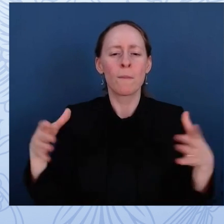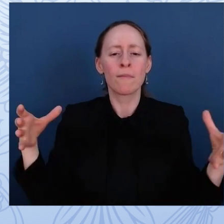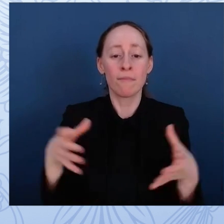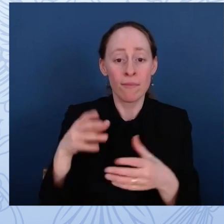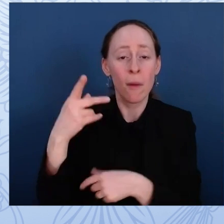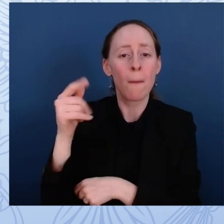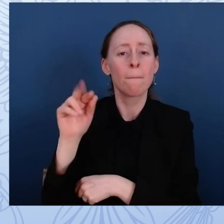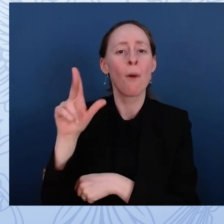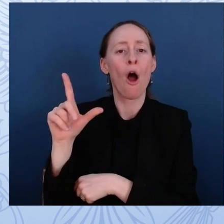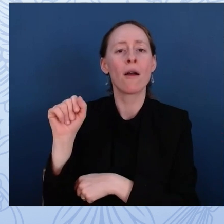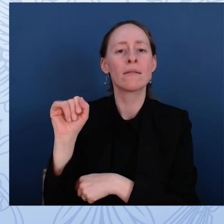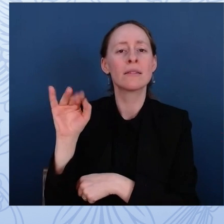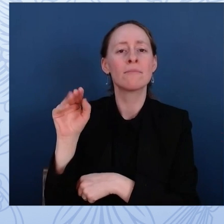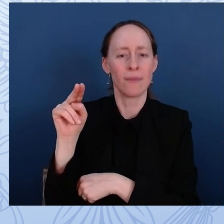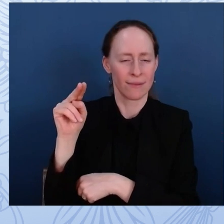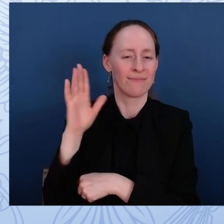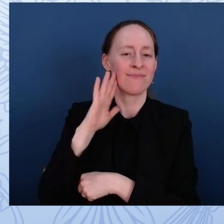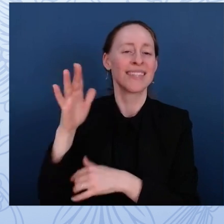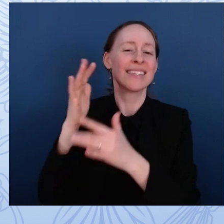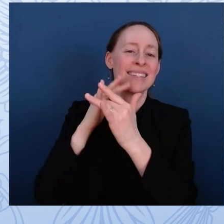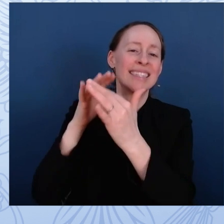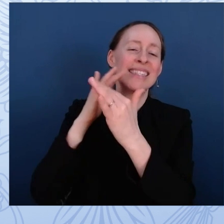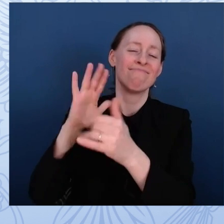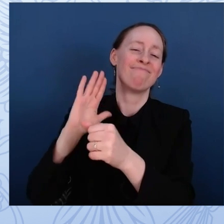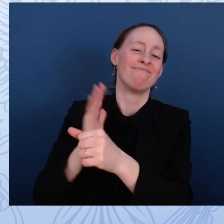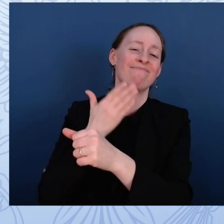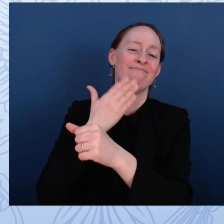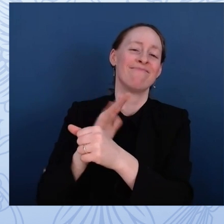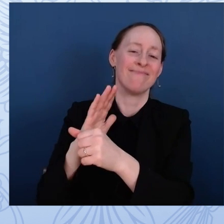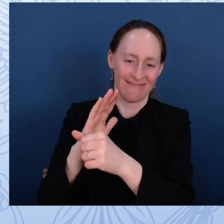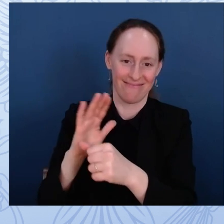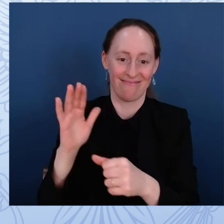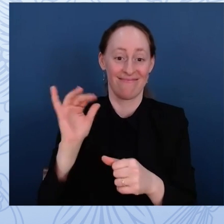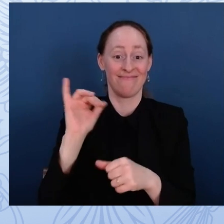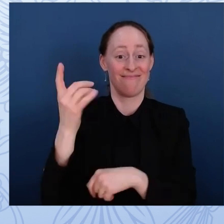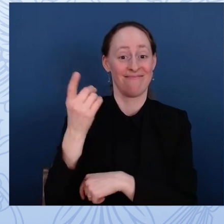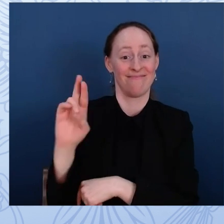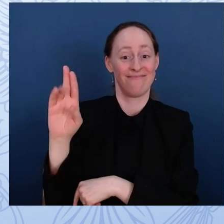I too like Doctor Biden would like to thank Brian Rapanelli and his entire team,